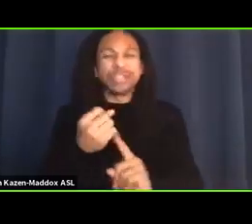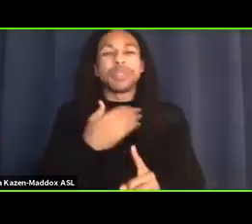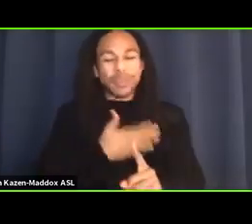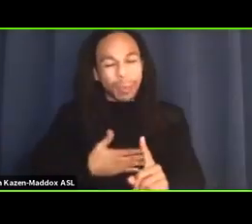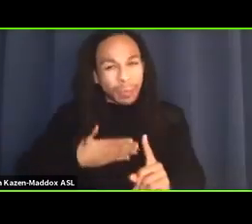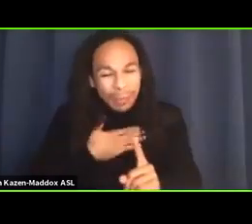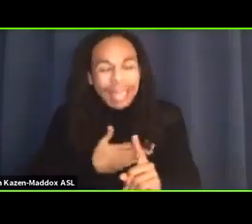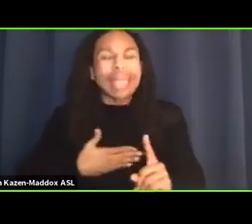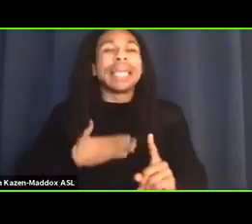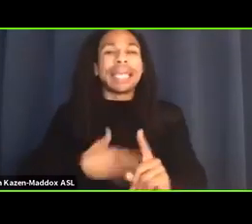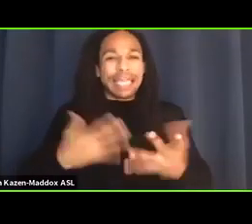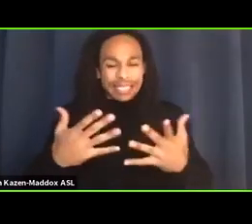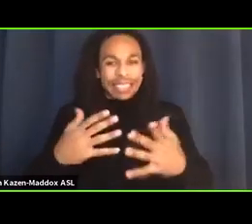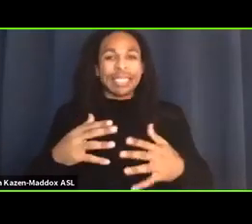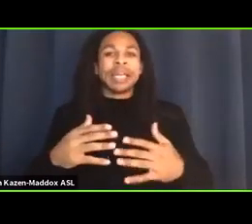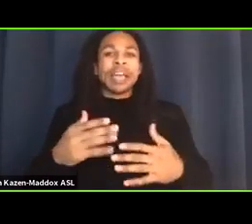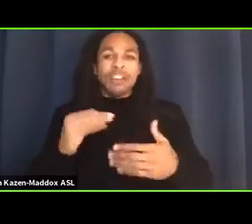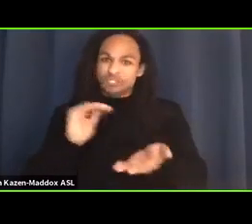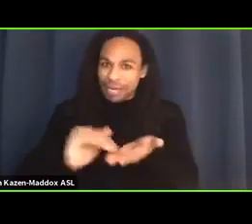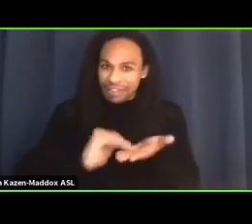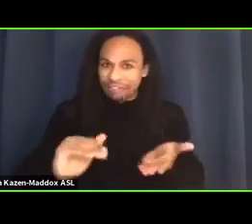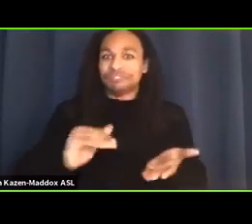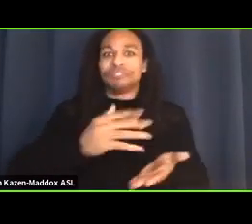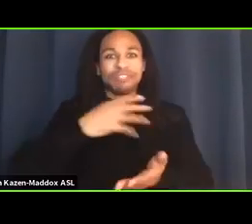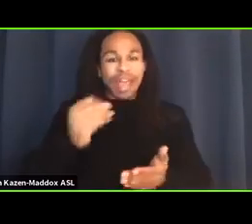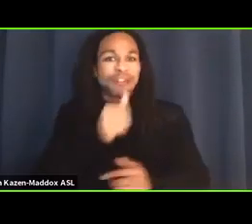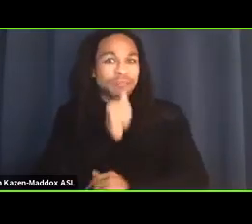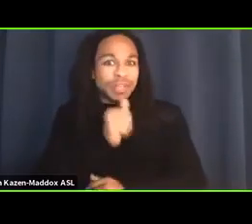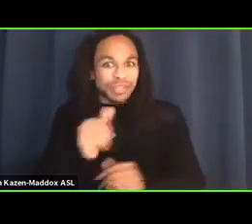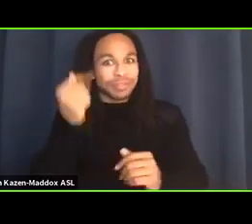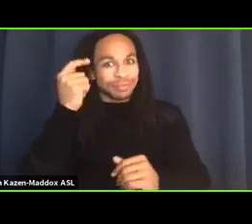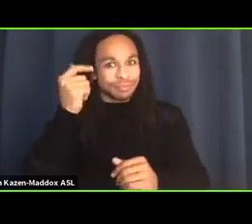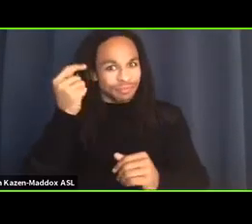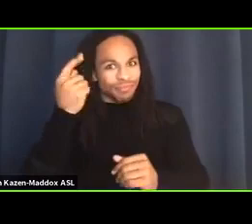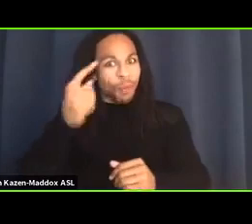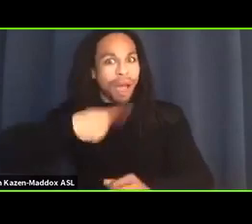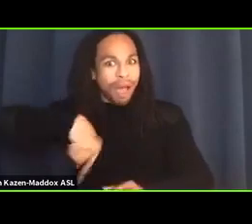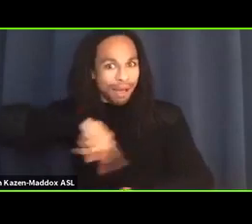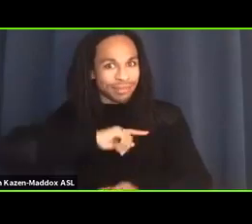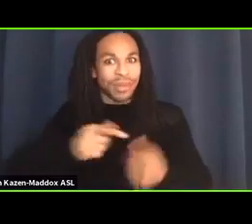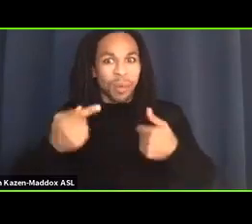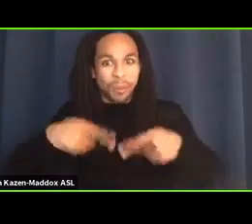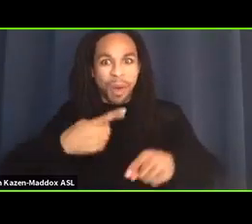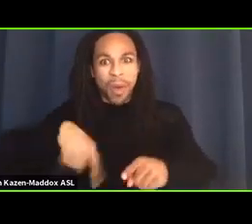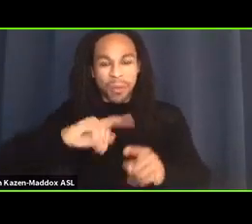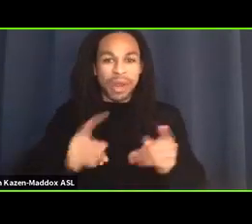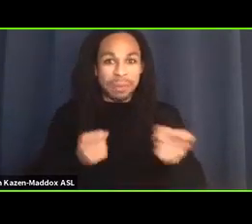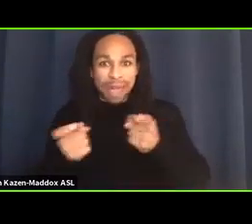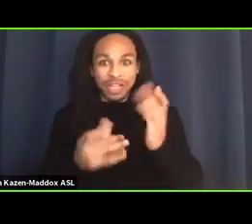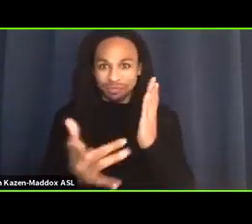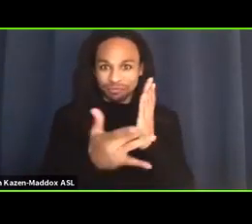I'm wearing a mustard top with a red background with bookshelves. I have been